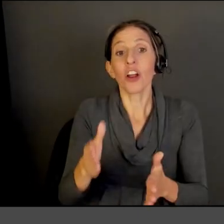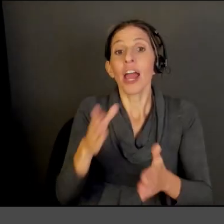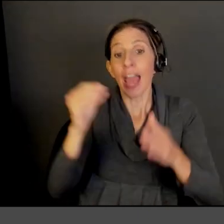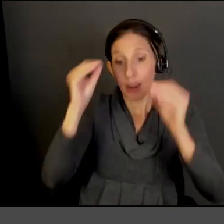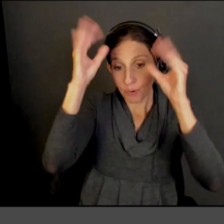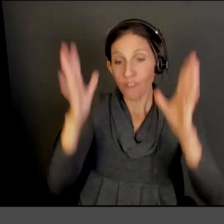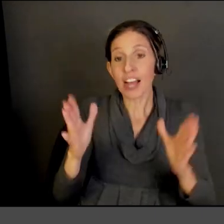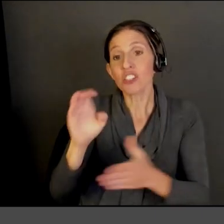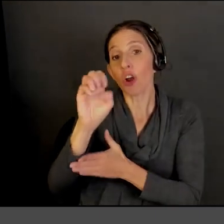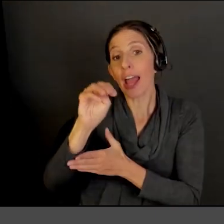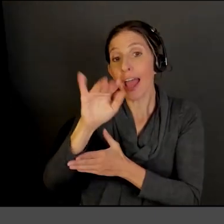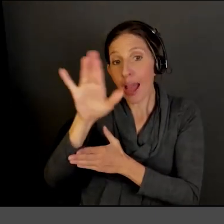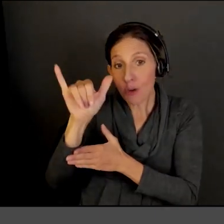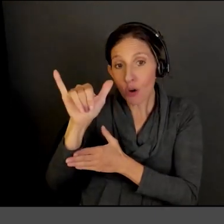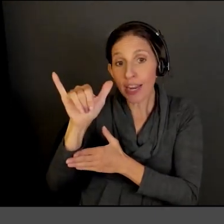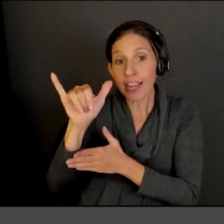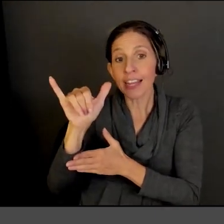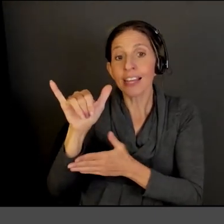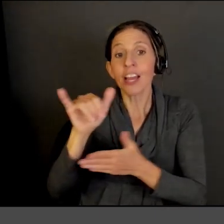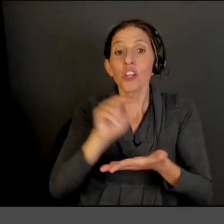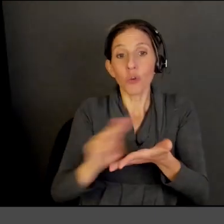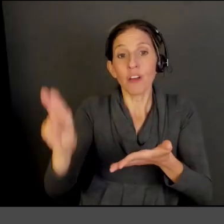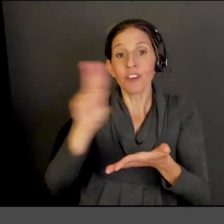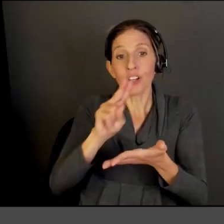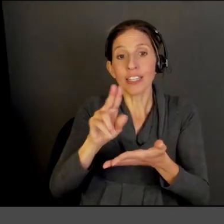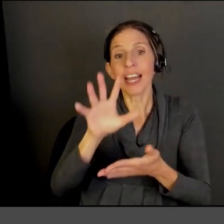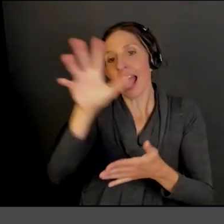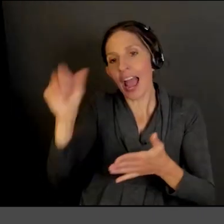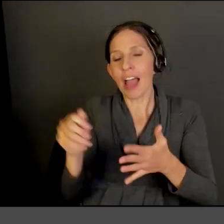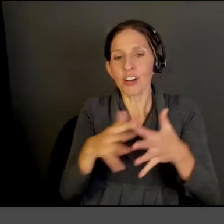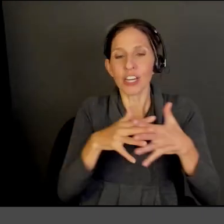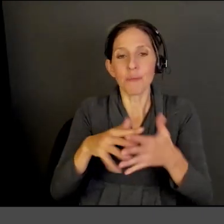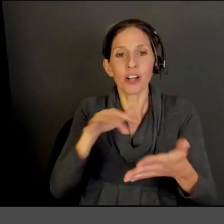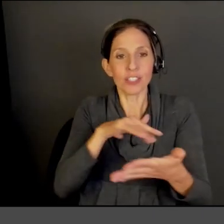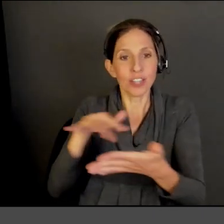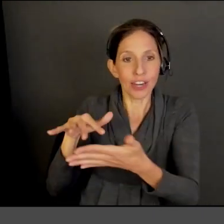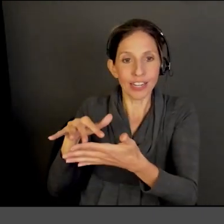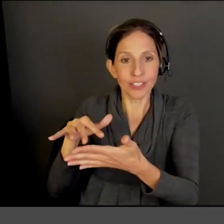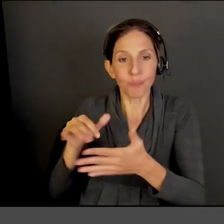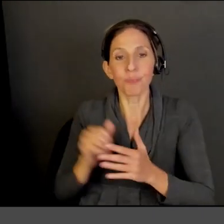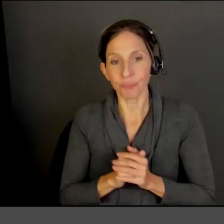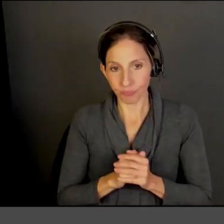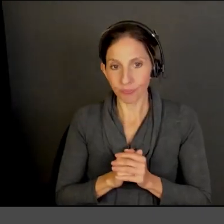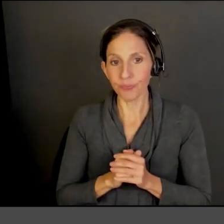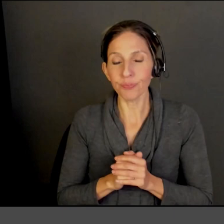THE INTERSECTION OF RACE AND PUBLIC POLICY IN THE UNITED STATES AND SO MUCH MORE.